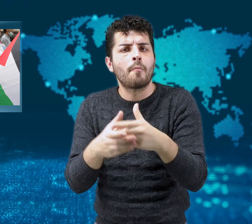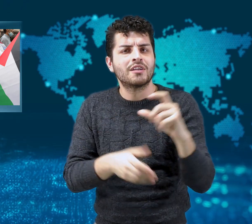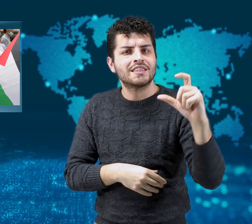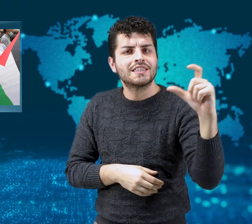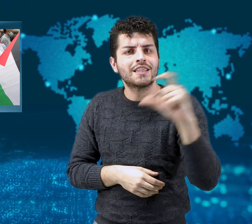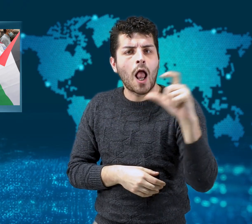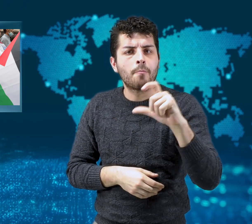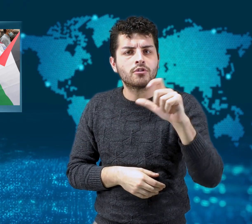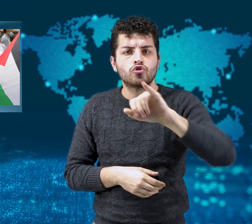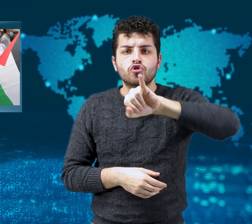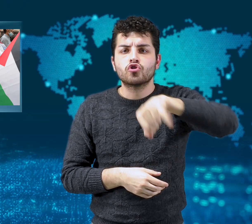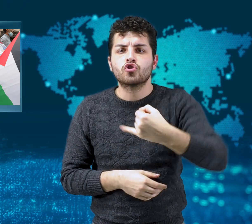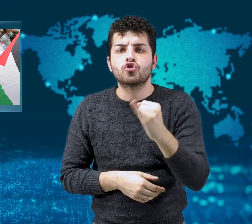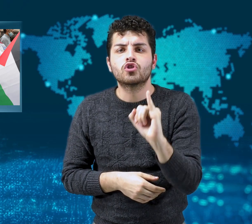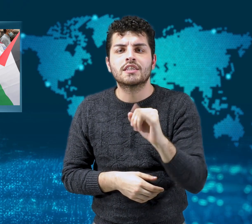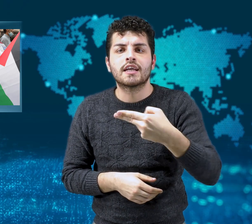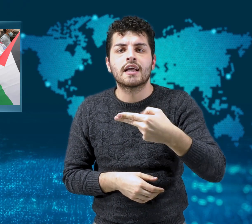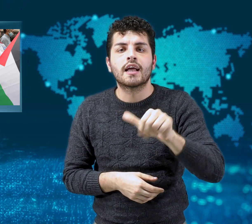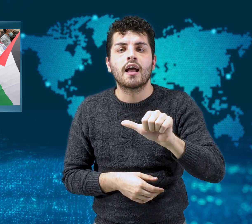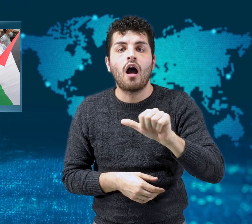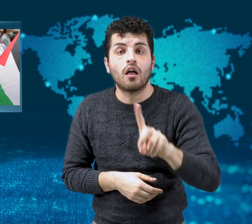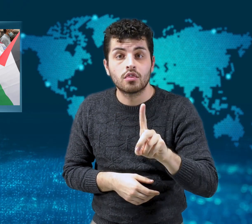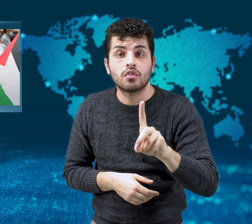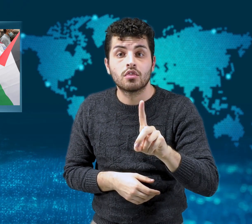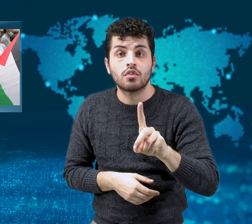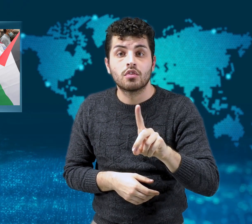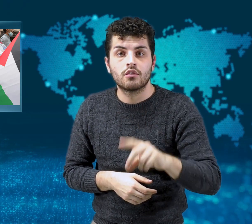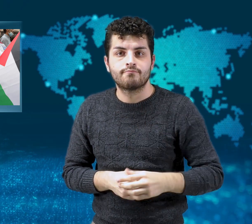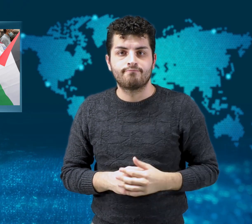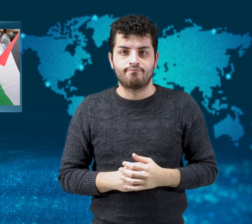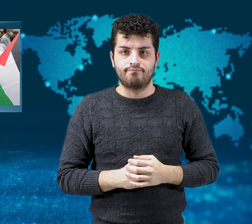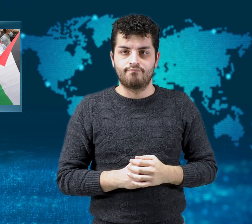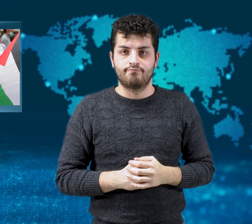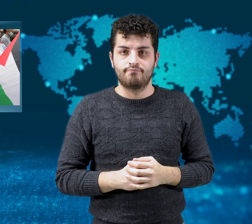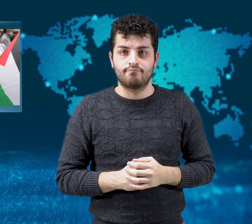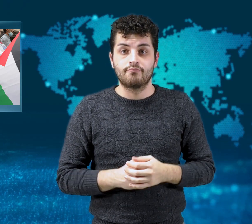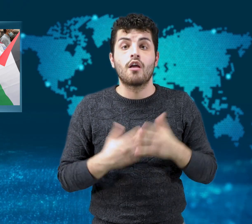According to the security agency,